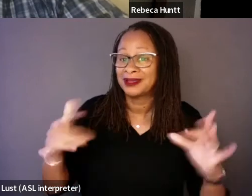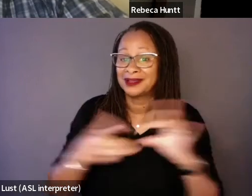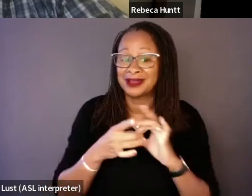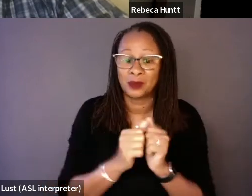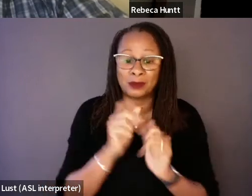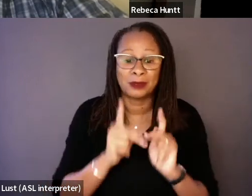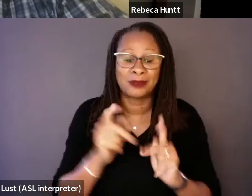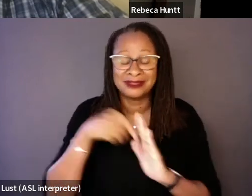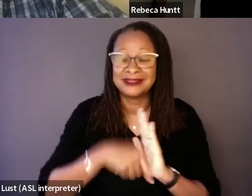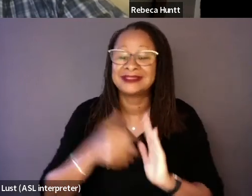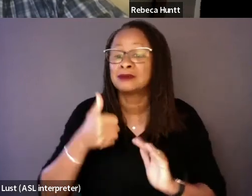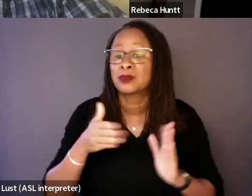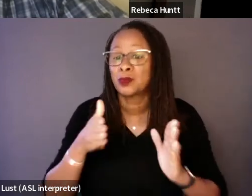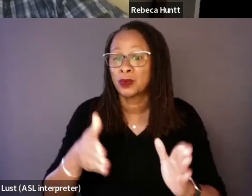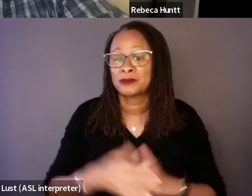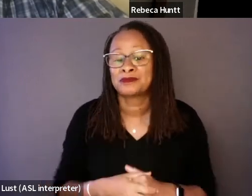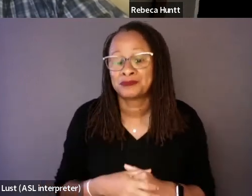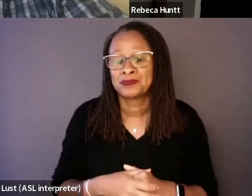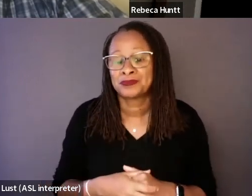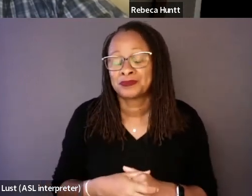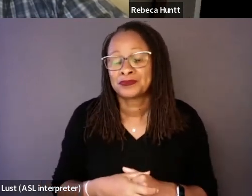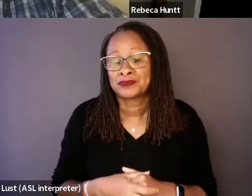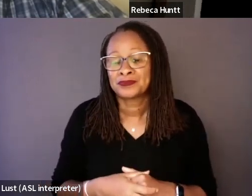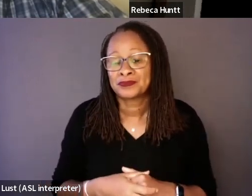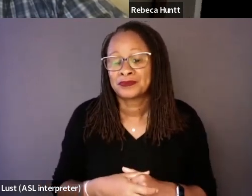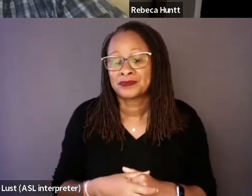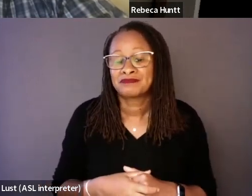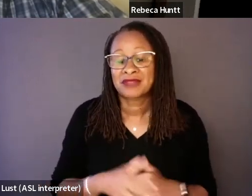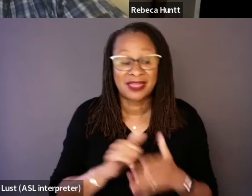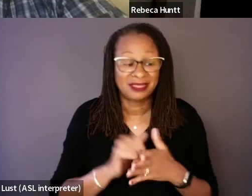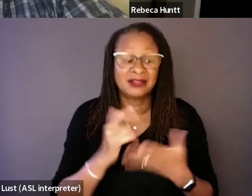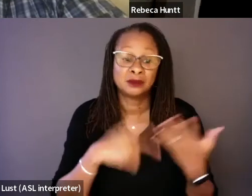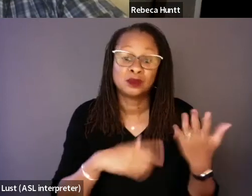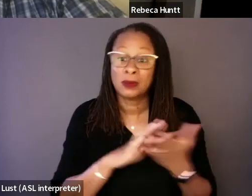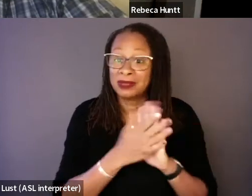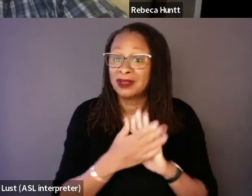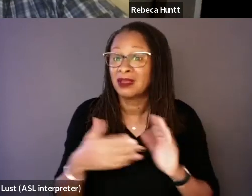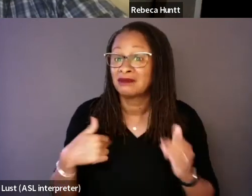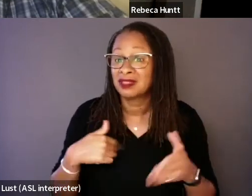And that was essentially what became BEBA, what became this film.